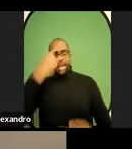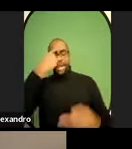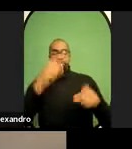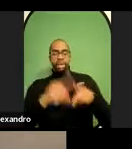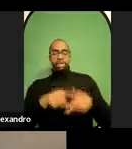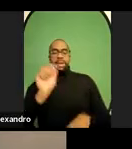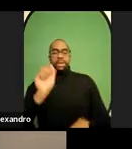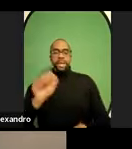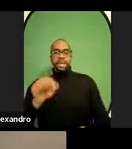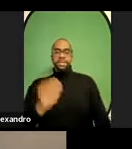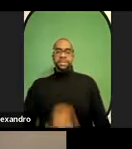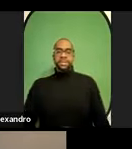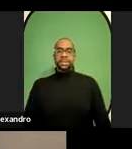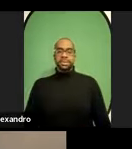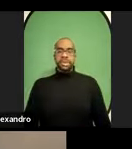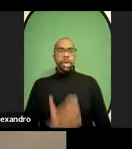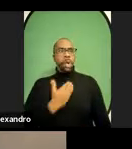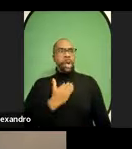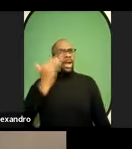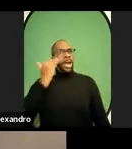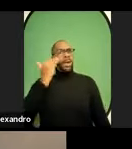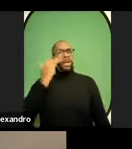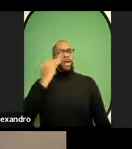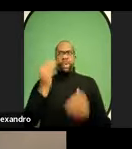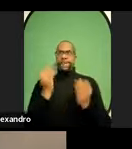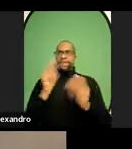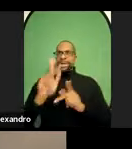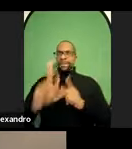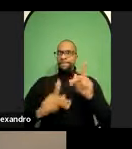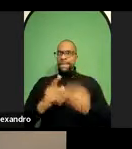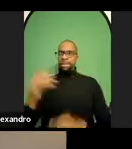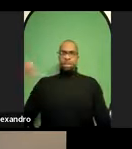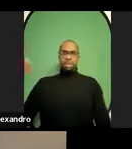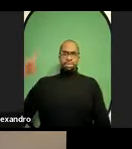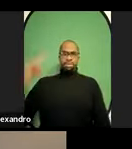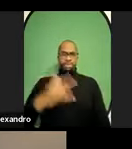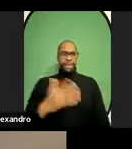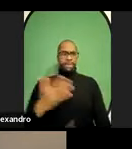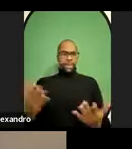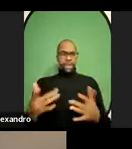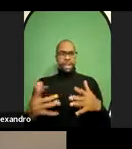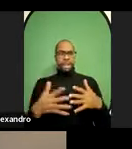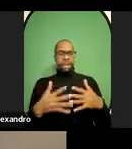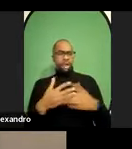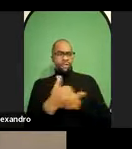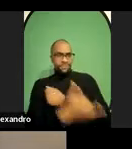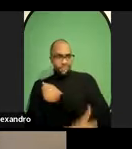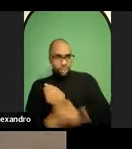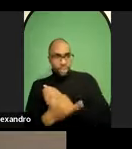Yeah, totally agree Yeah, totally agree. And I also know plenty of people that have come to this country,